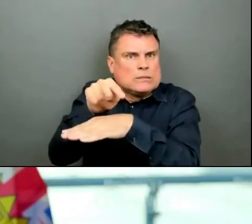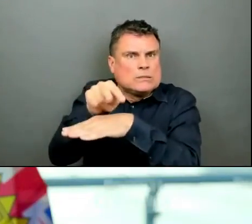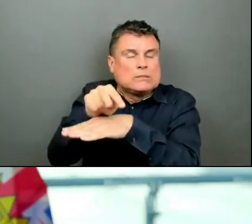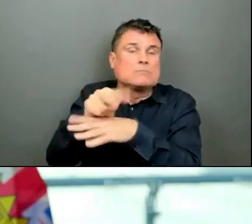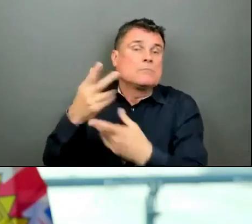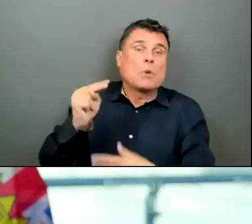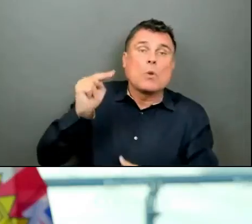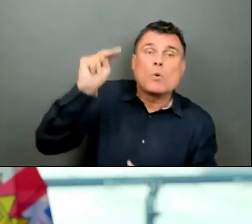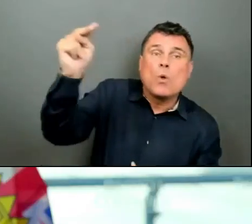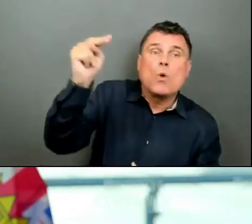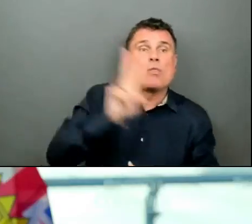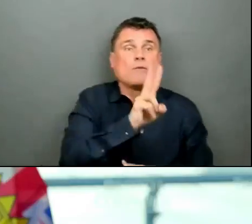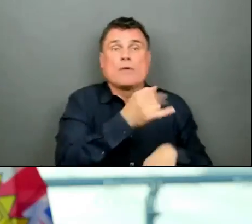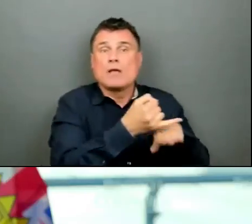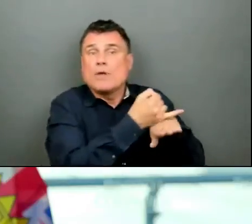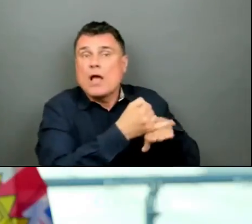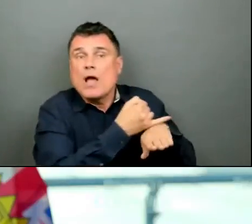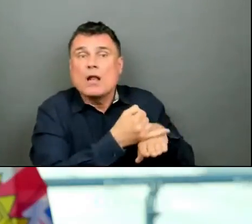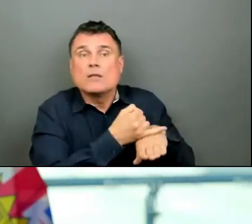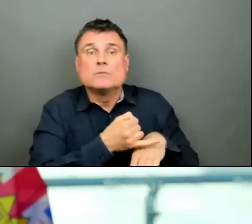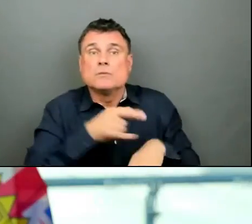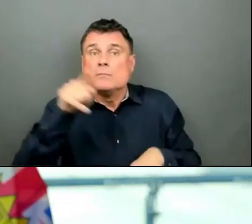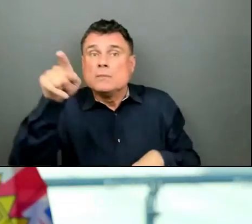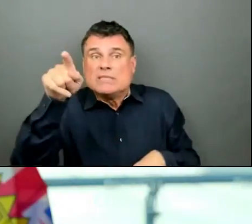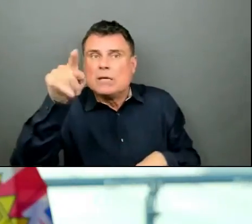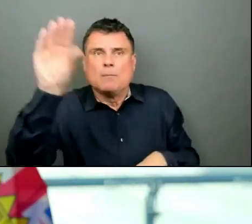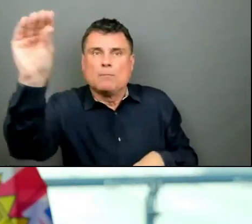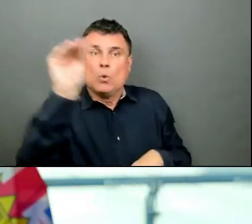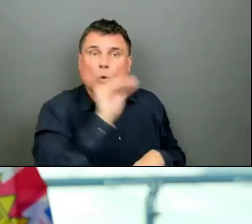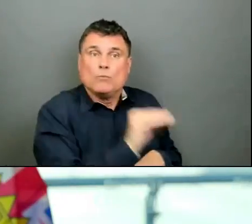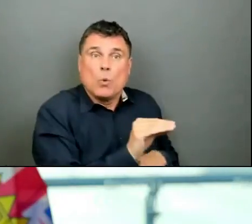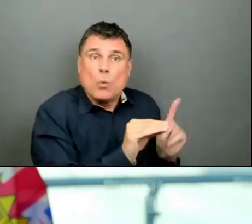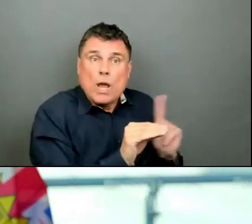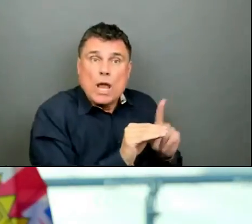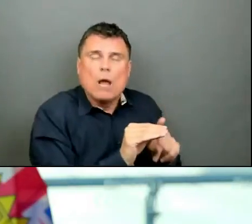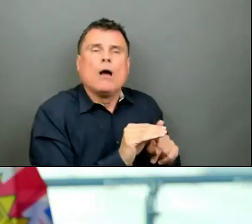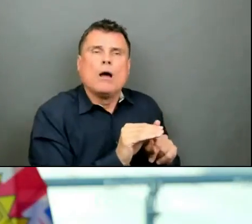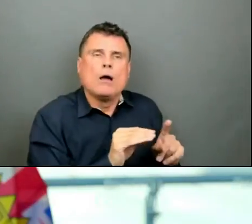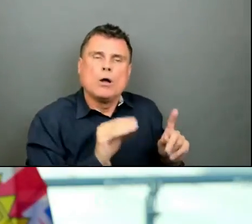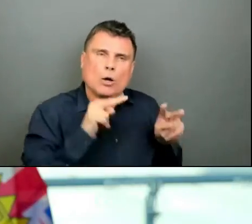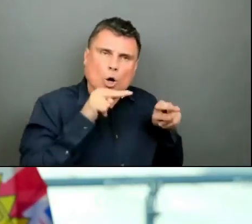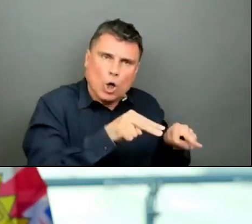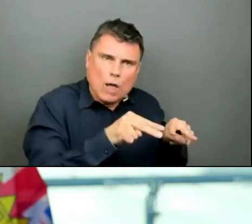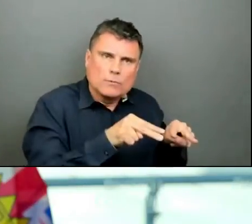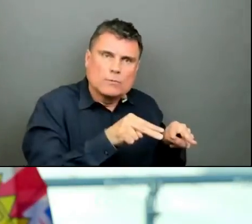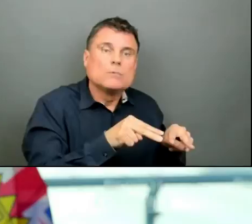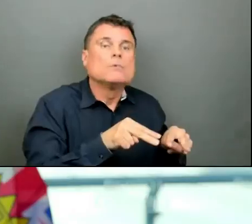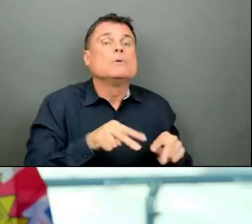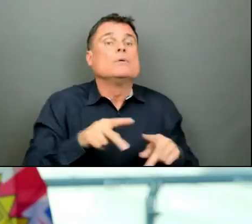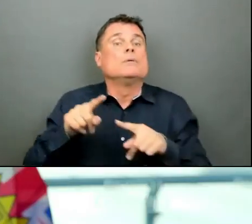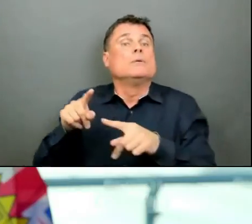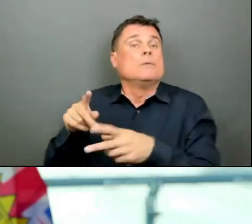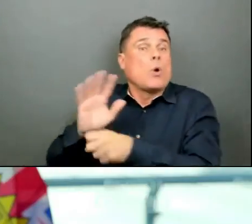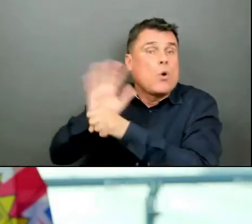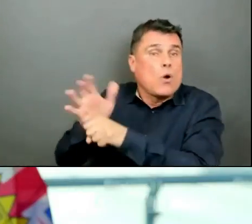and the low R er main land, both for COVID care and for people who need other care.